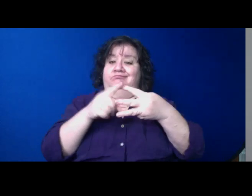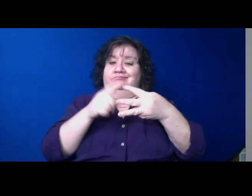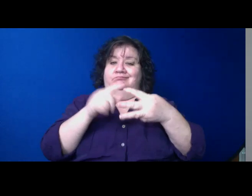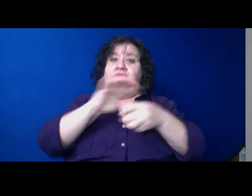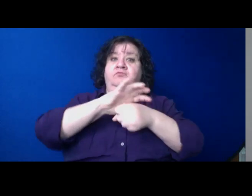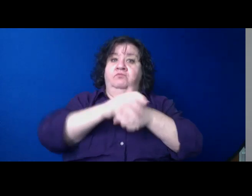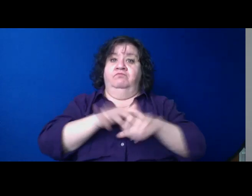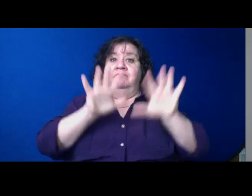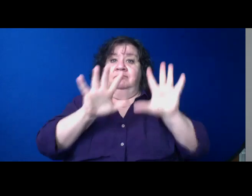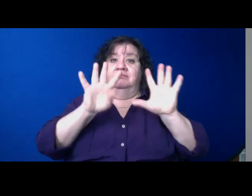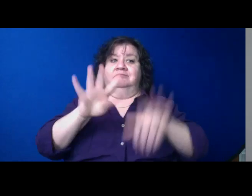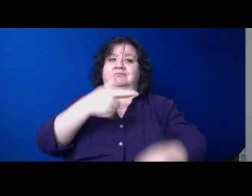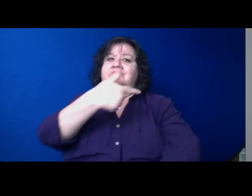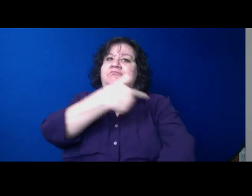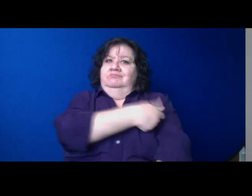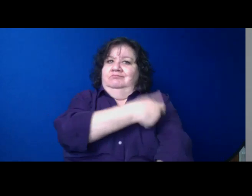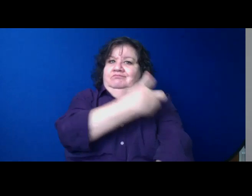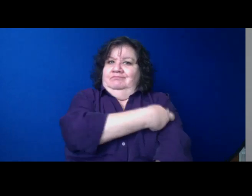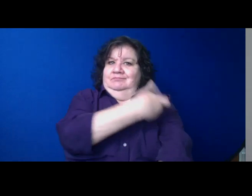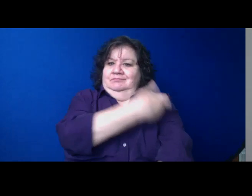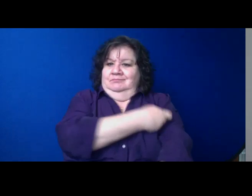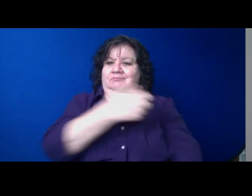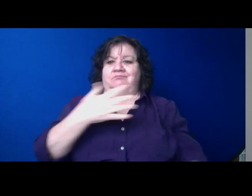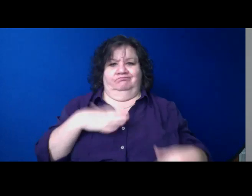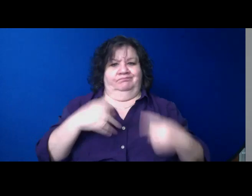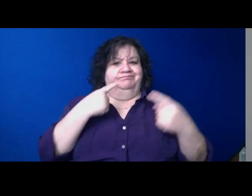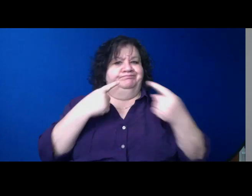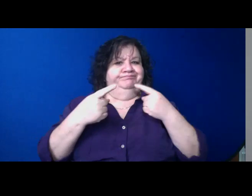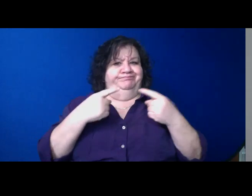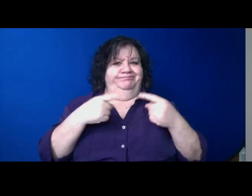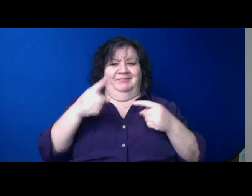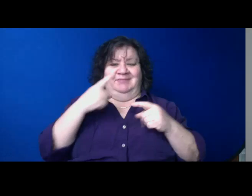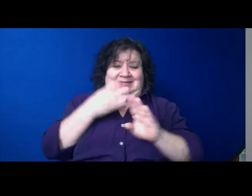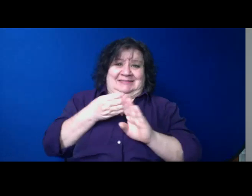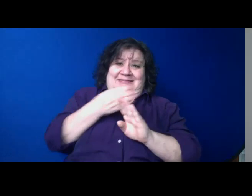we just today the international disability alliance launched a small paper with eight